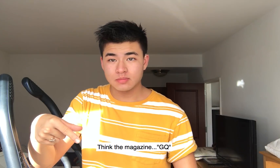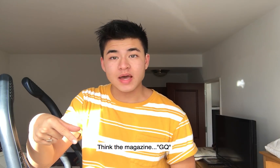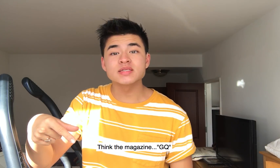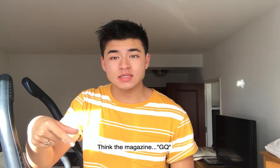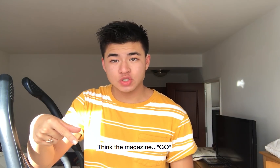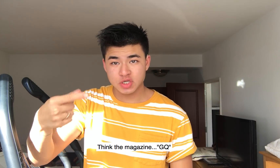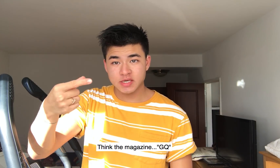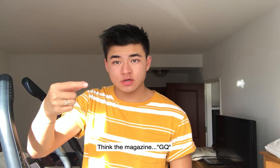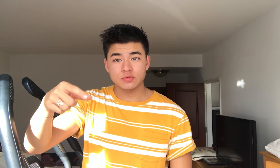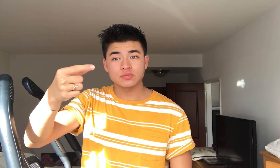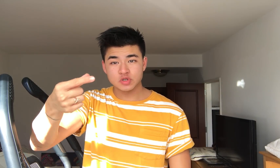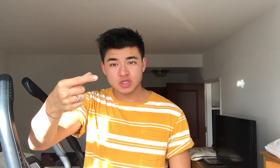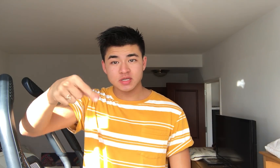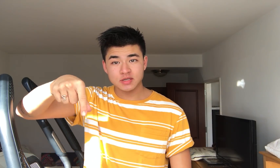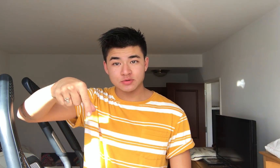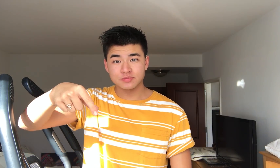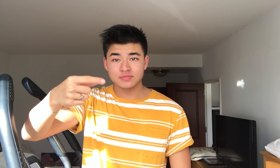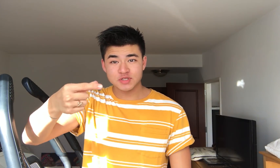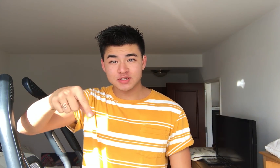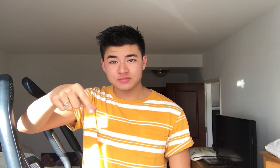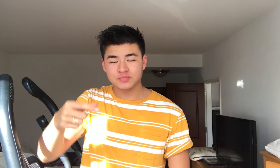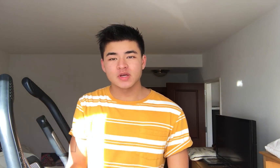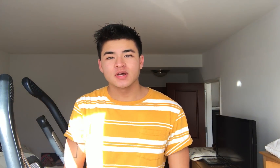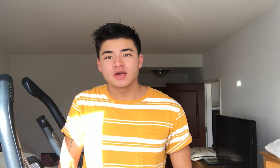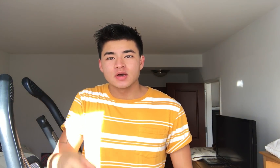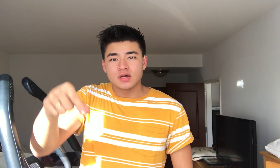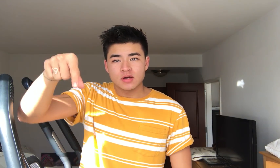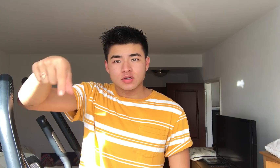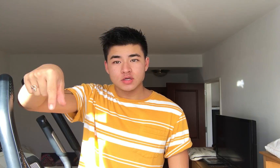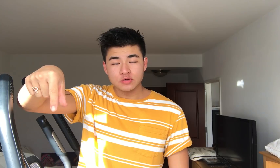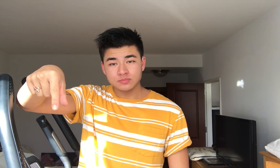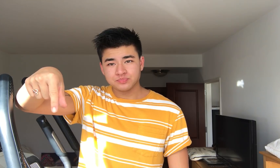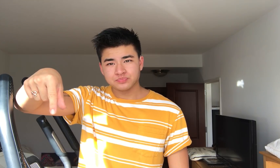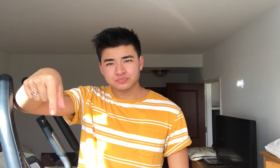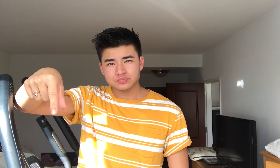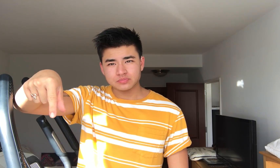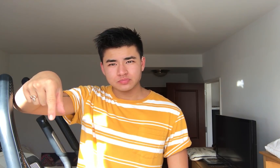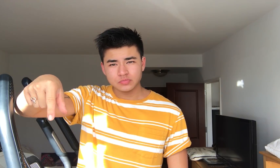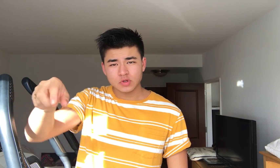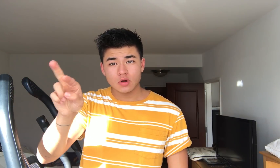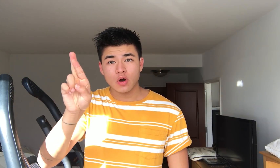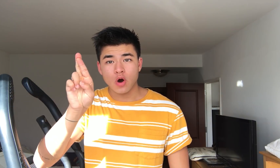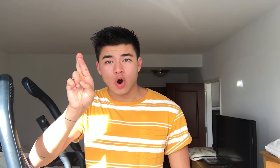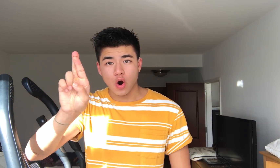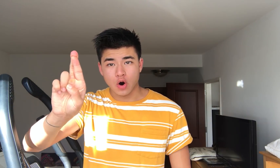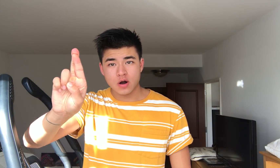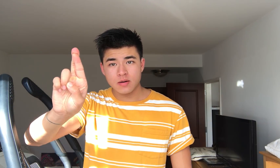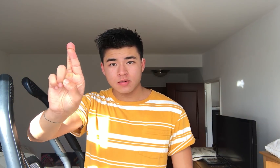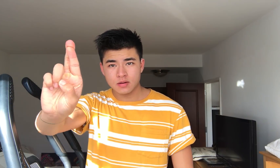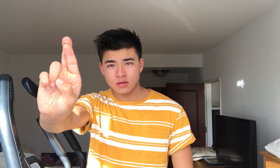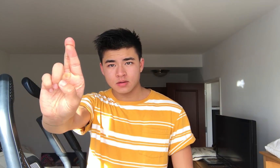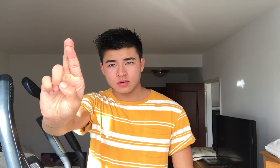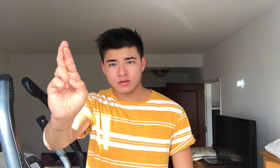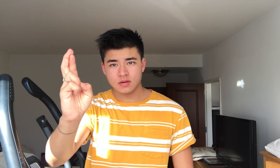magazine GQ GQ GQ q r s